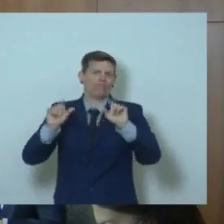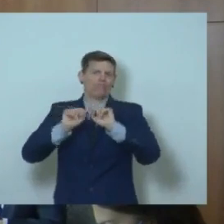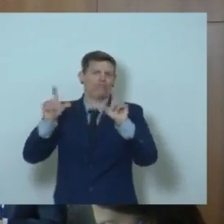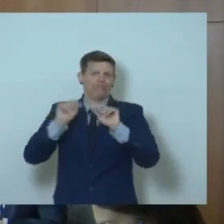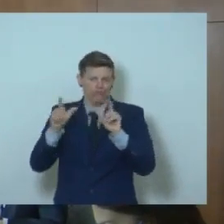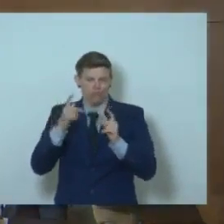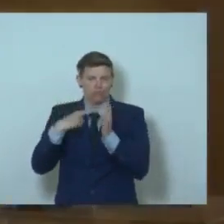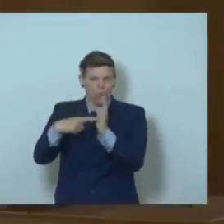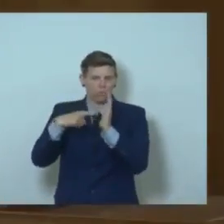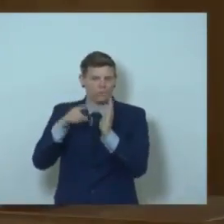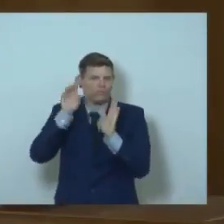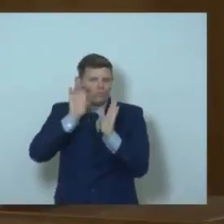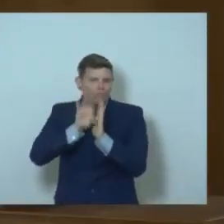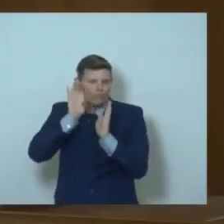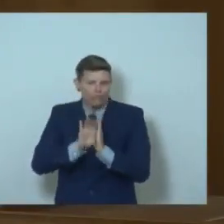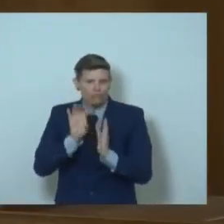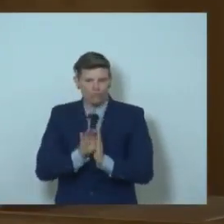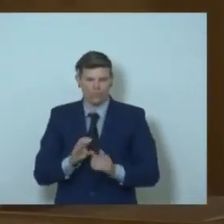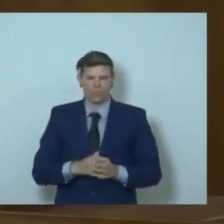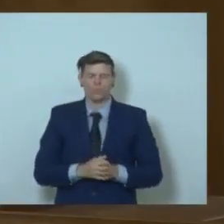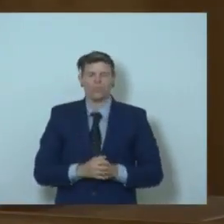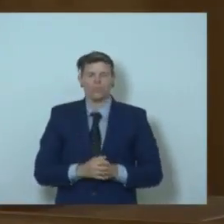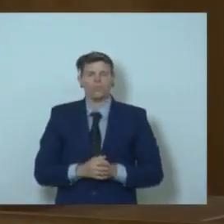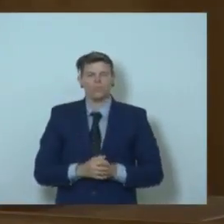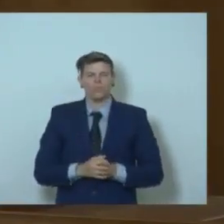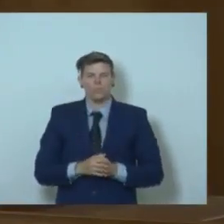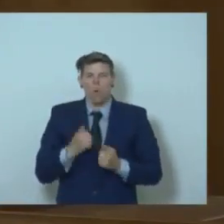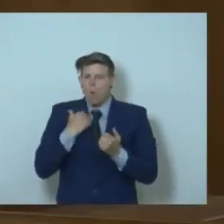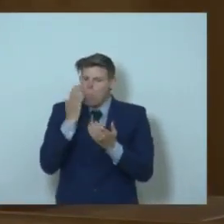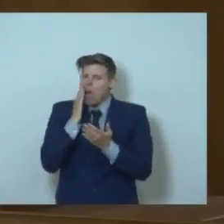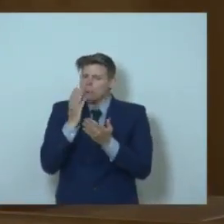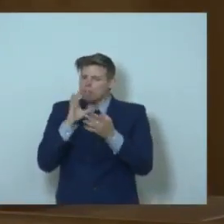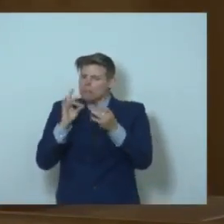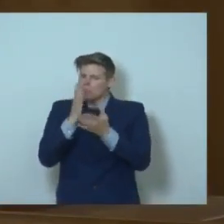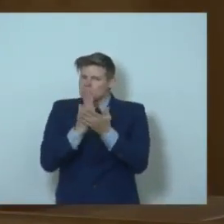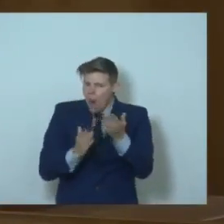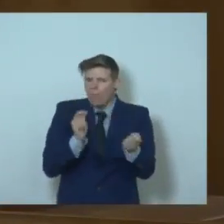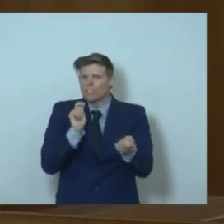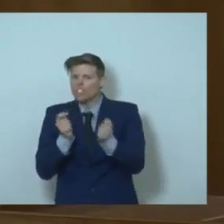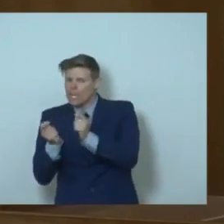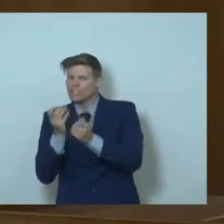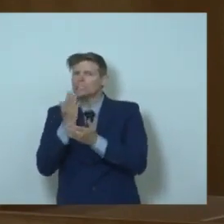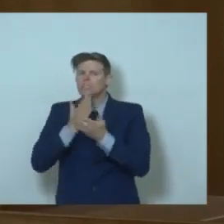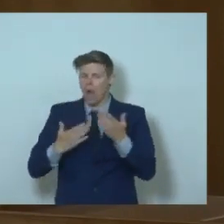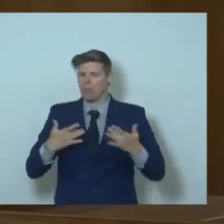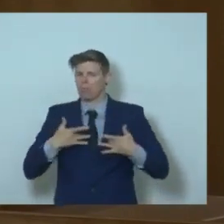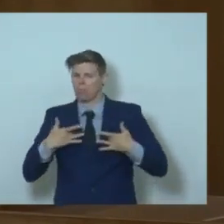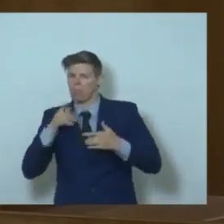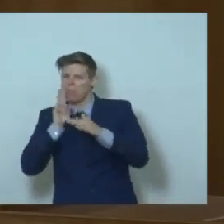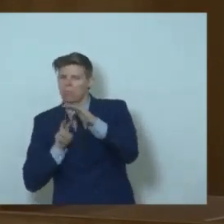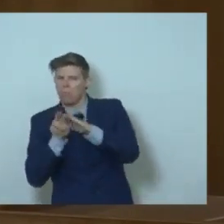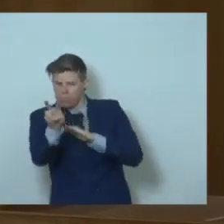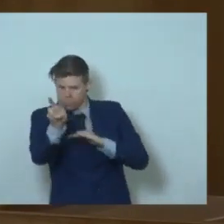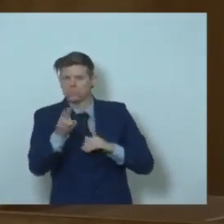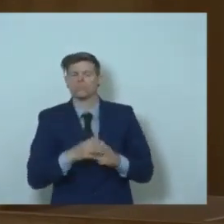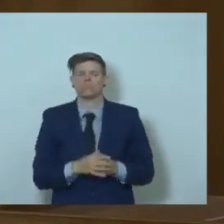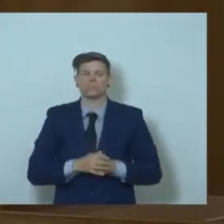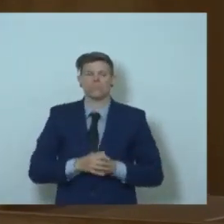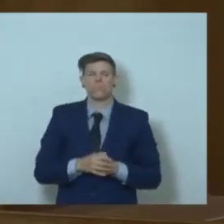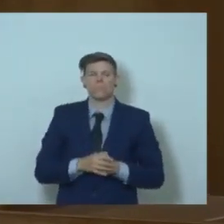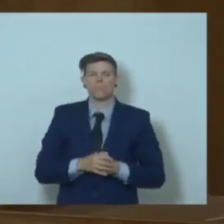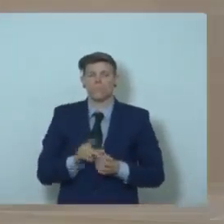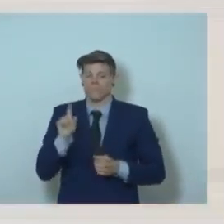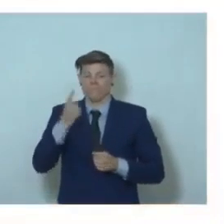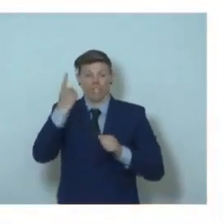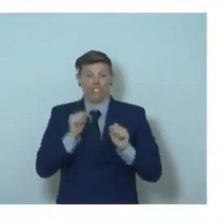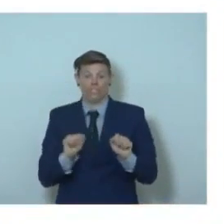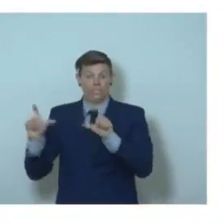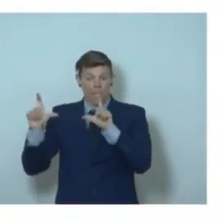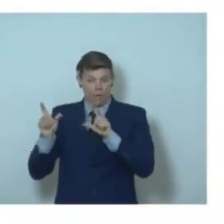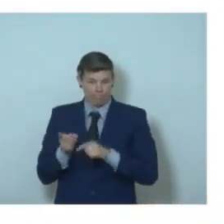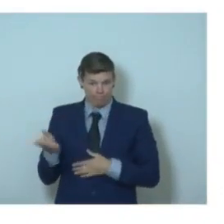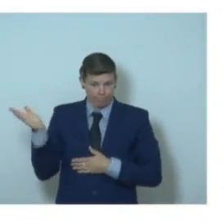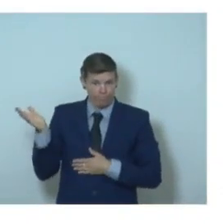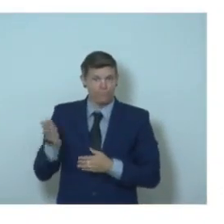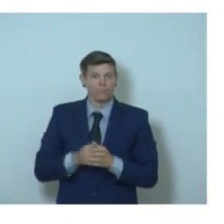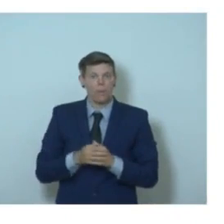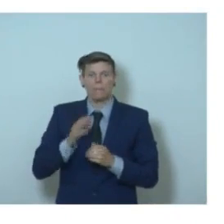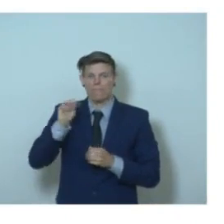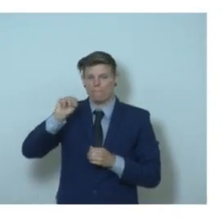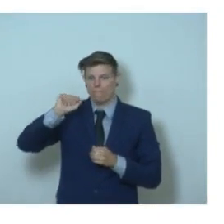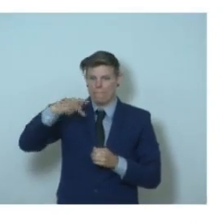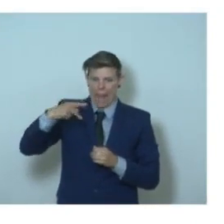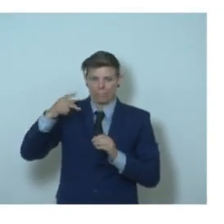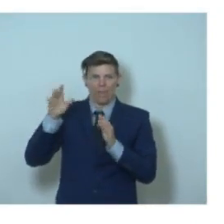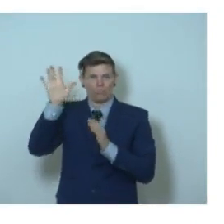WE’RE GOING TO GO OVER SOME DATA TODAY A COUPLE NEW SLIDES NEW PIECES OF DATA AND I’LL TALK A LITTLE BIT ABOUT SOME CHANGES WERE GOING TO MAKE IN HOW WE TRACK THINGS AS WELL GOING